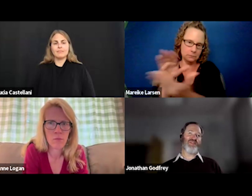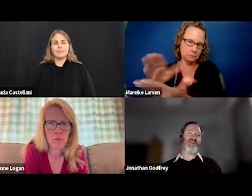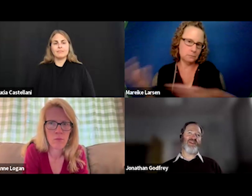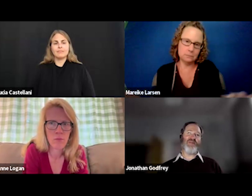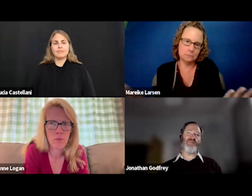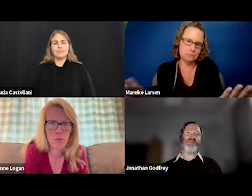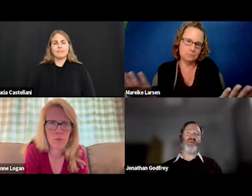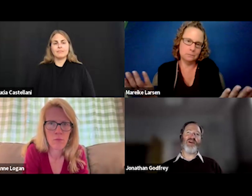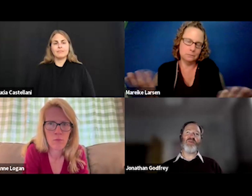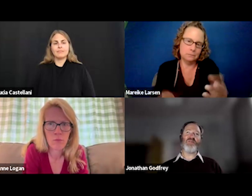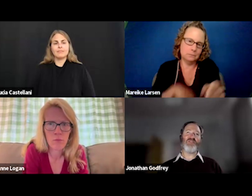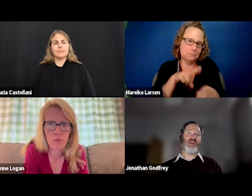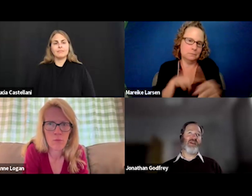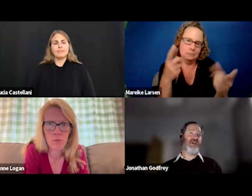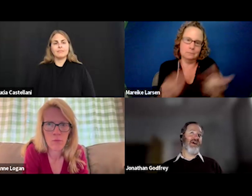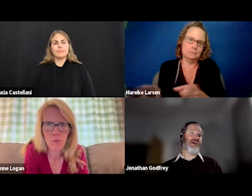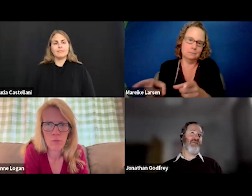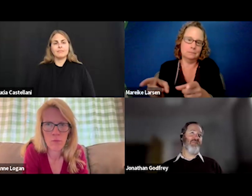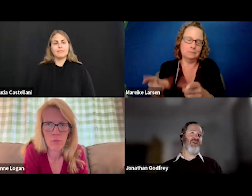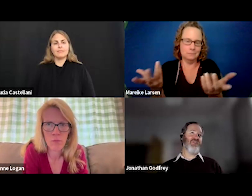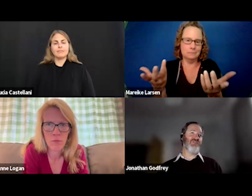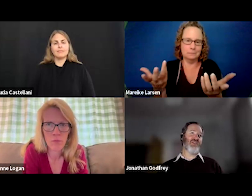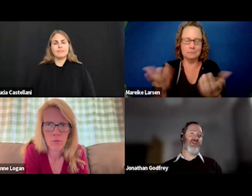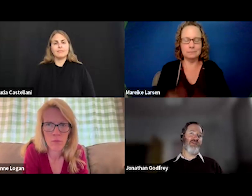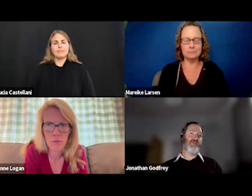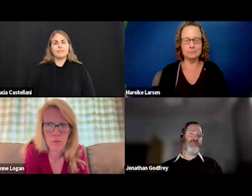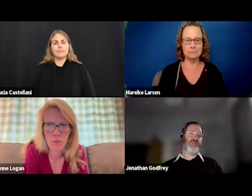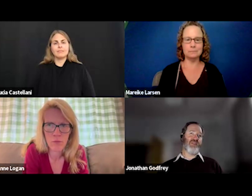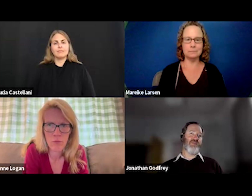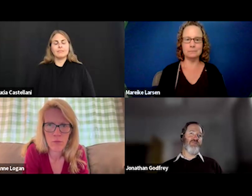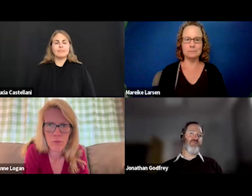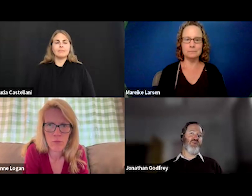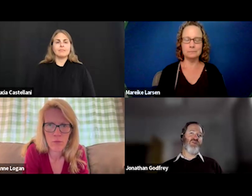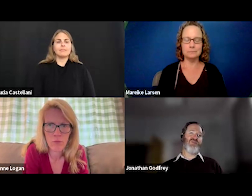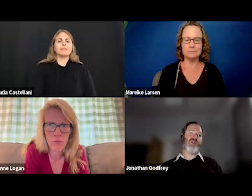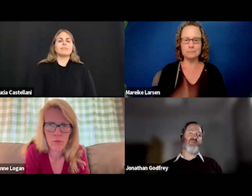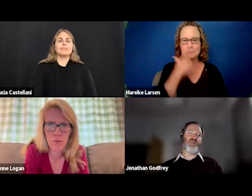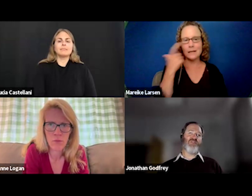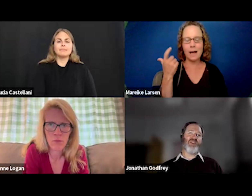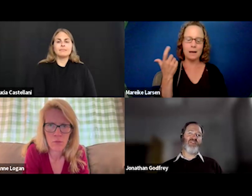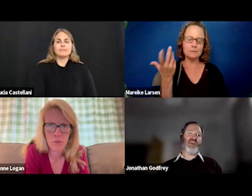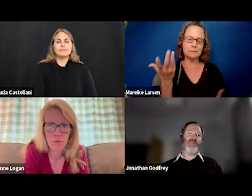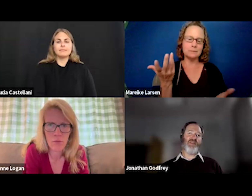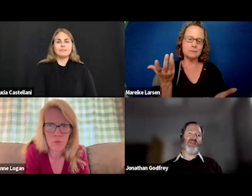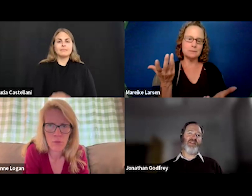that's going to happen in my world because more of these projects happen